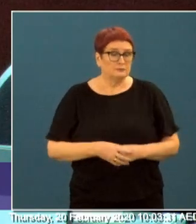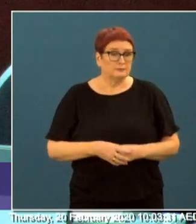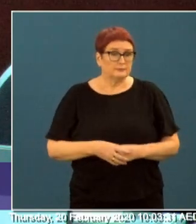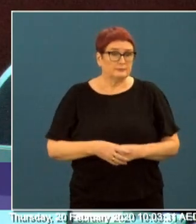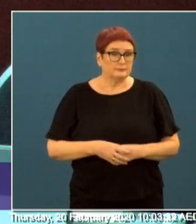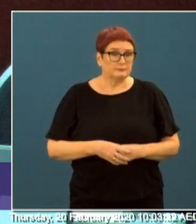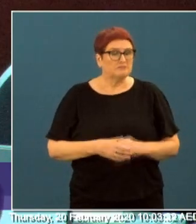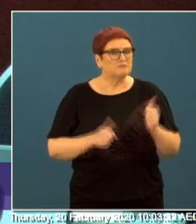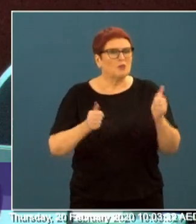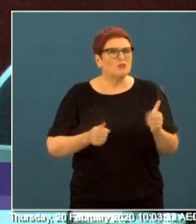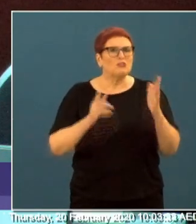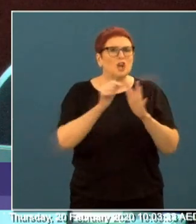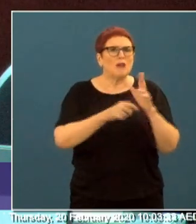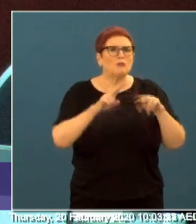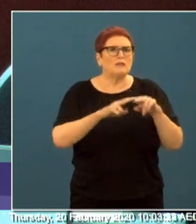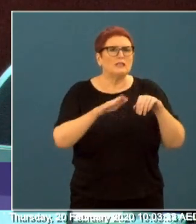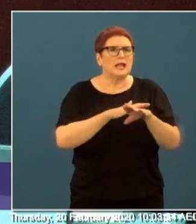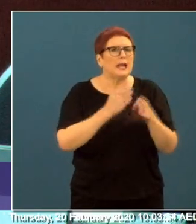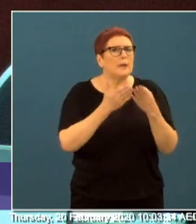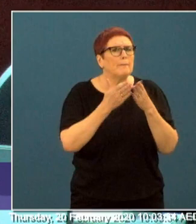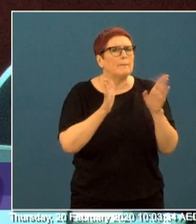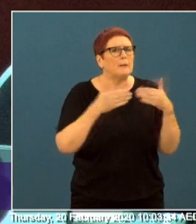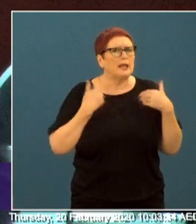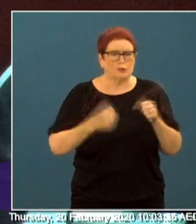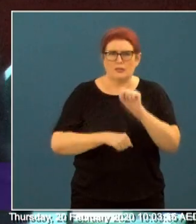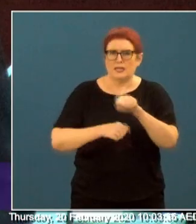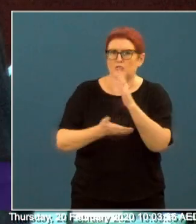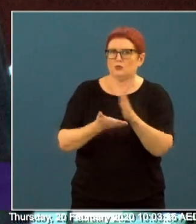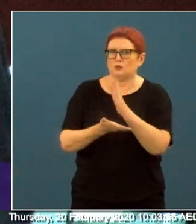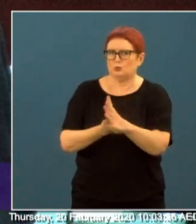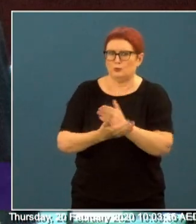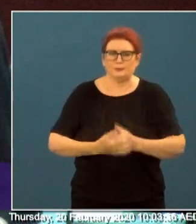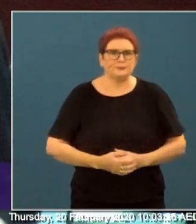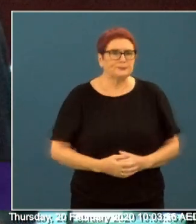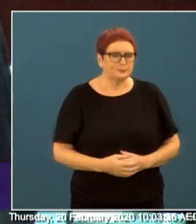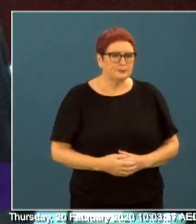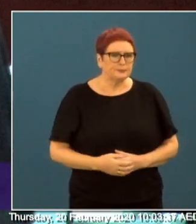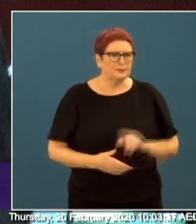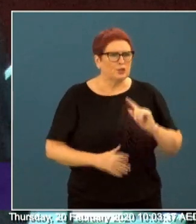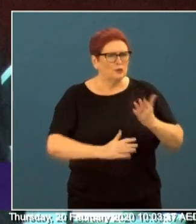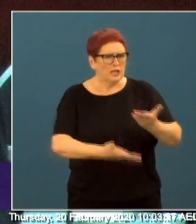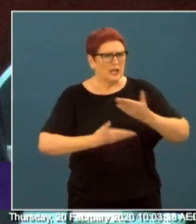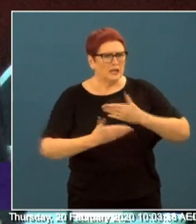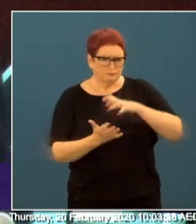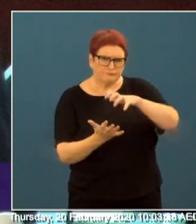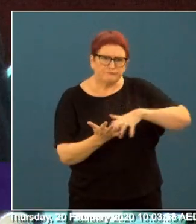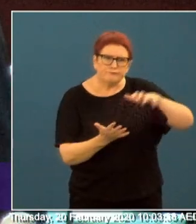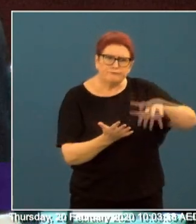Emeritus Professor of Public Health? I am. You've provided the Commission with a statement